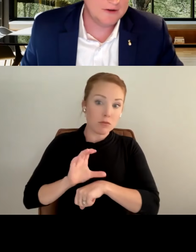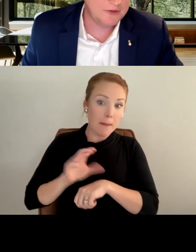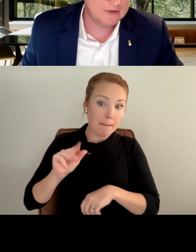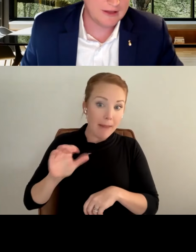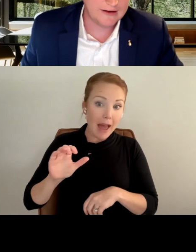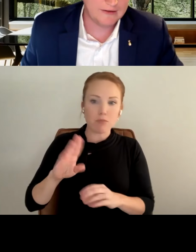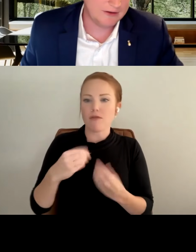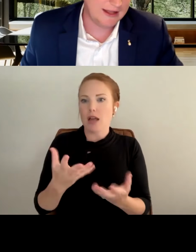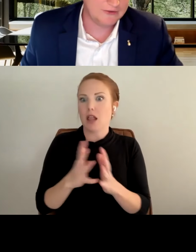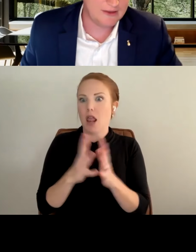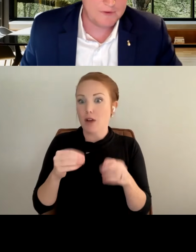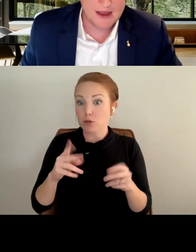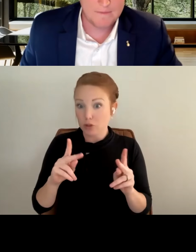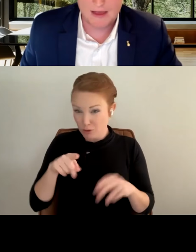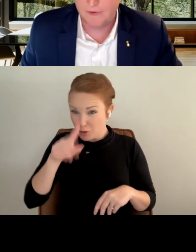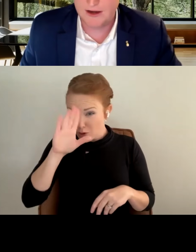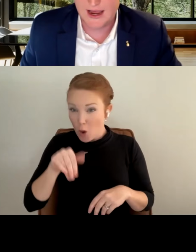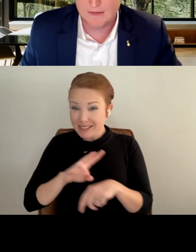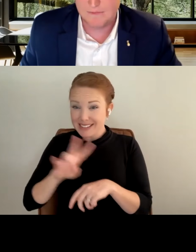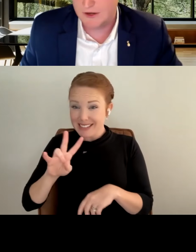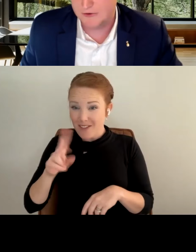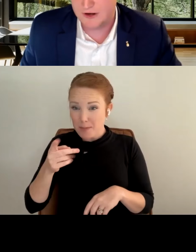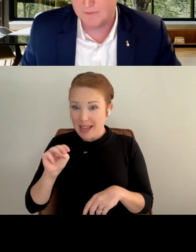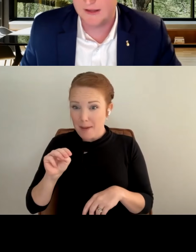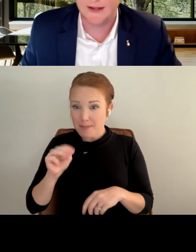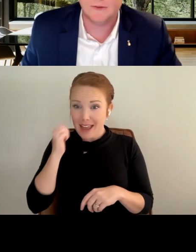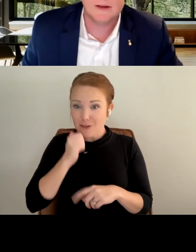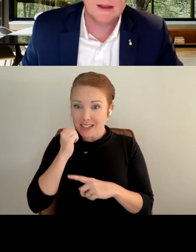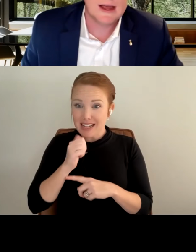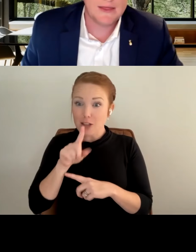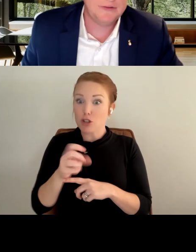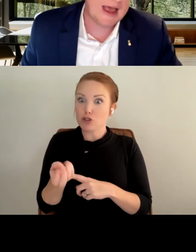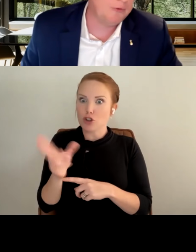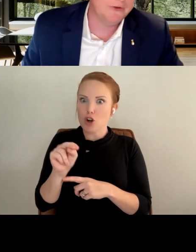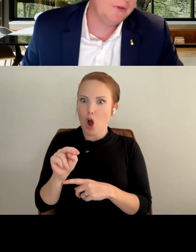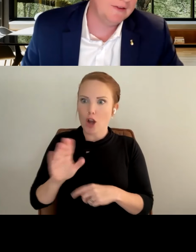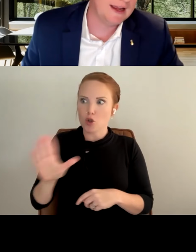you can do things like, at 7 pm every day, you know, turn on my lights. This app will do things